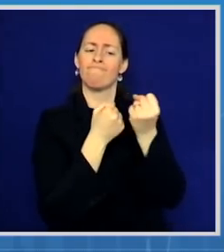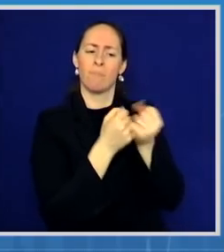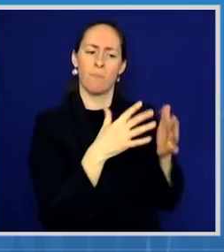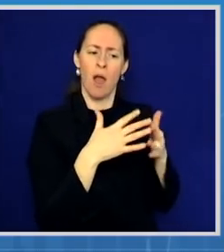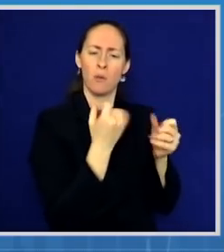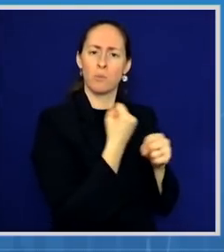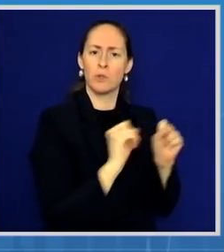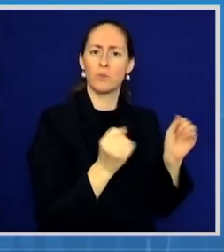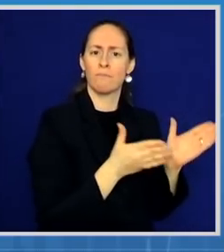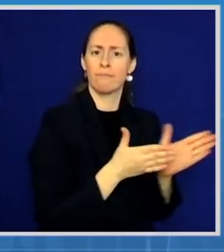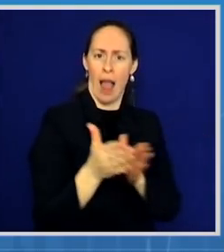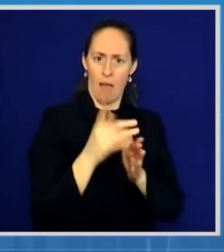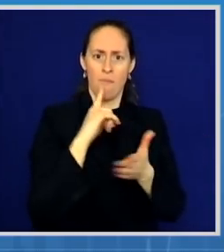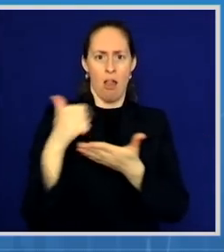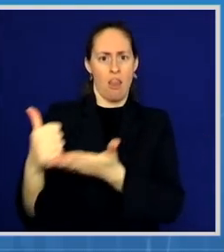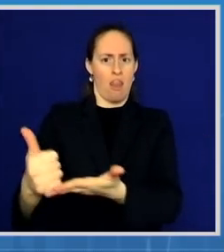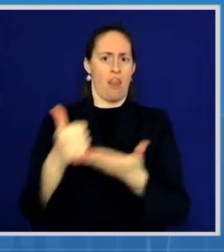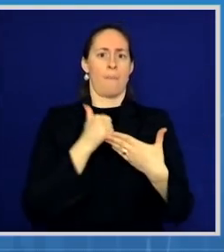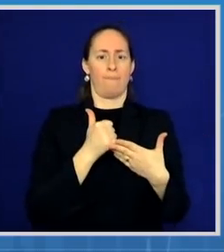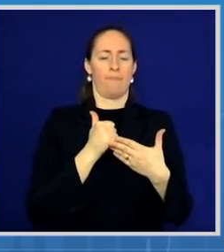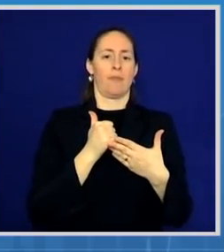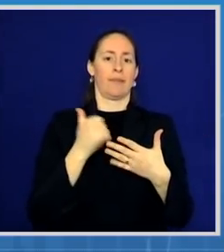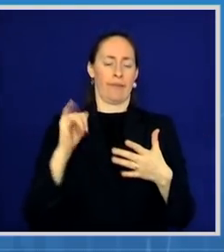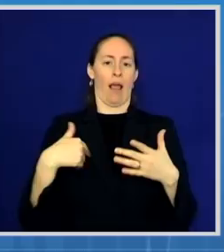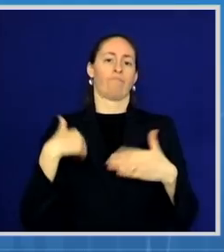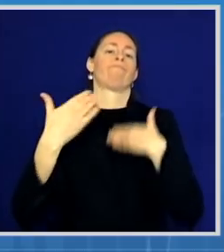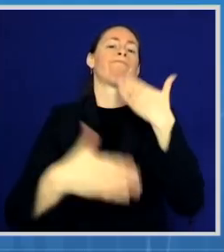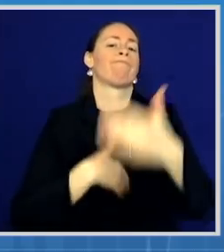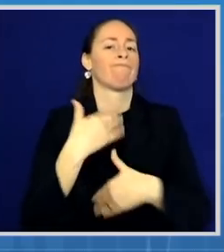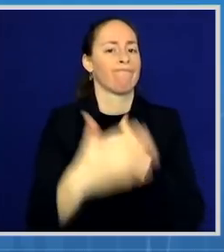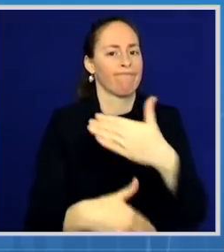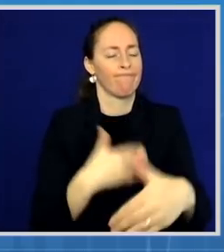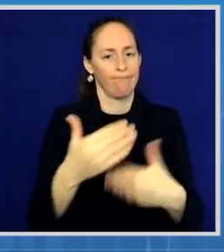needed activities and workforce related to genomic sequencing,